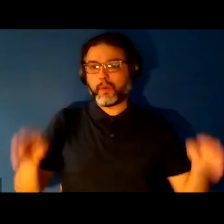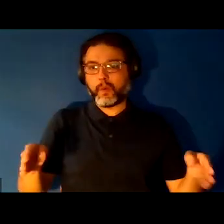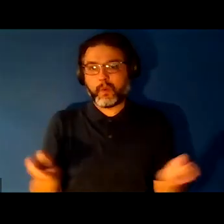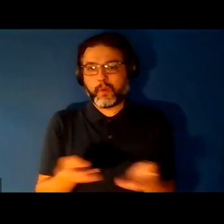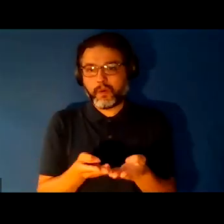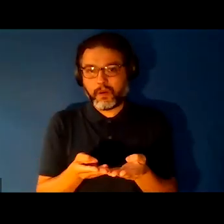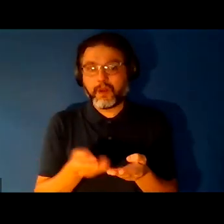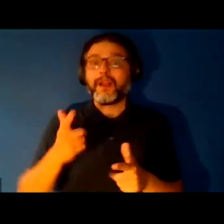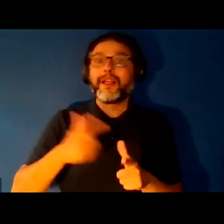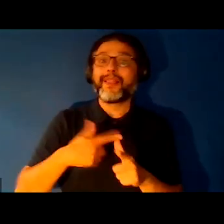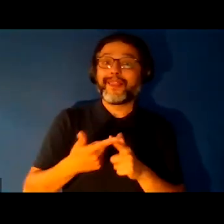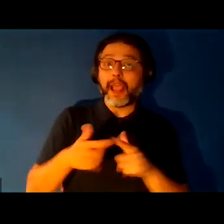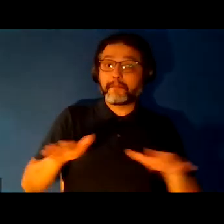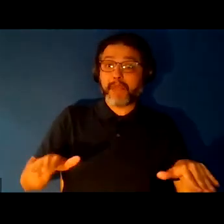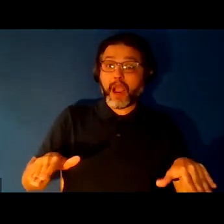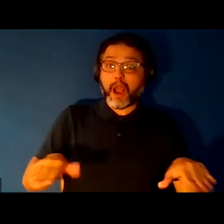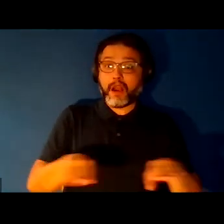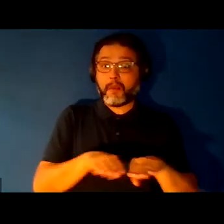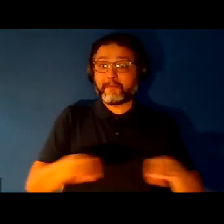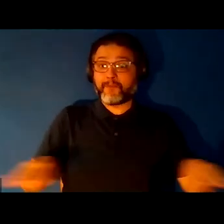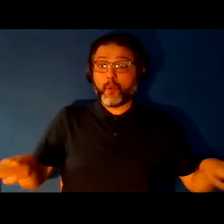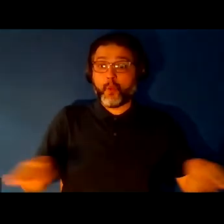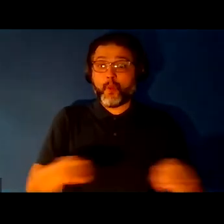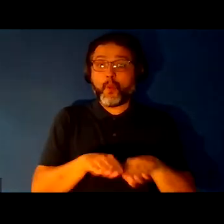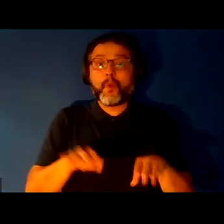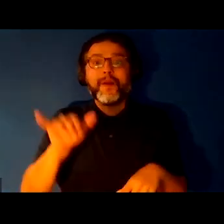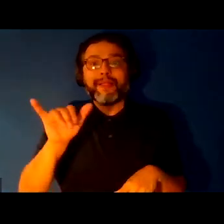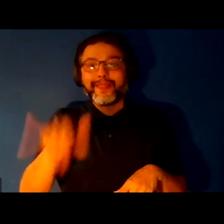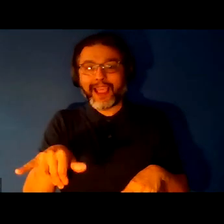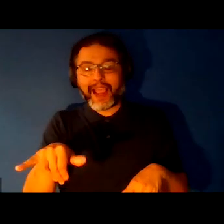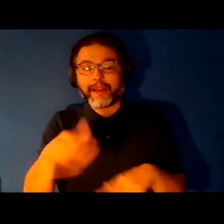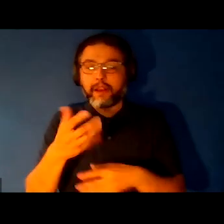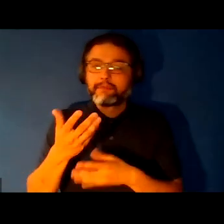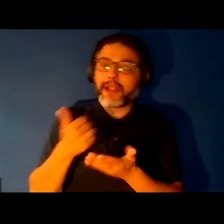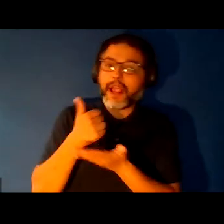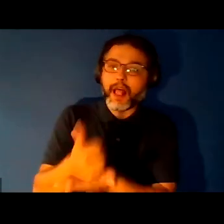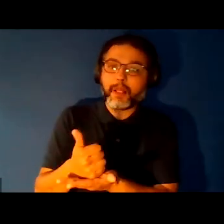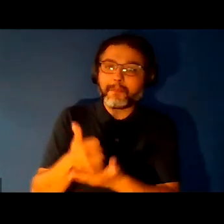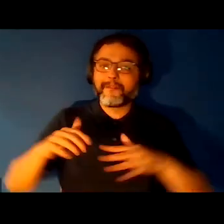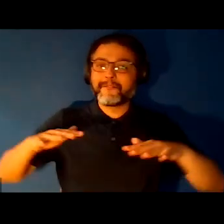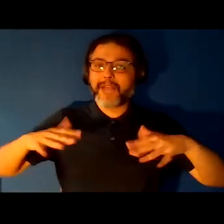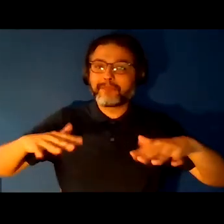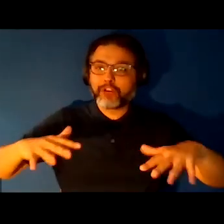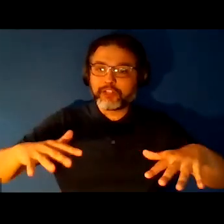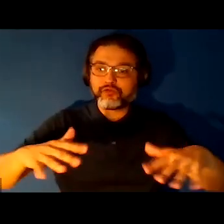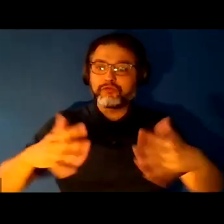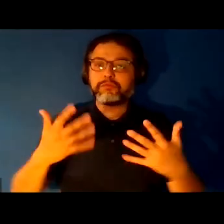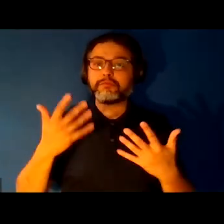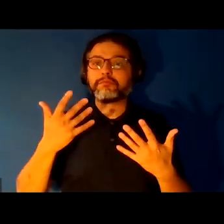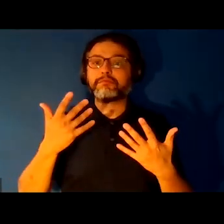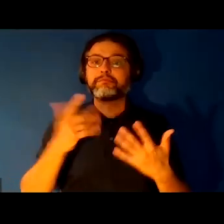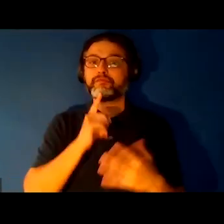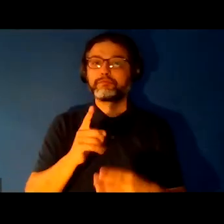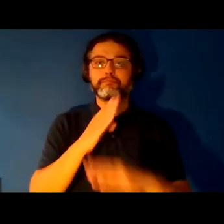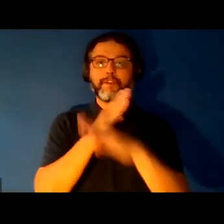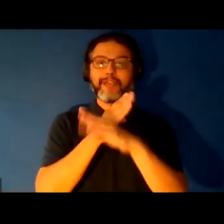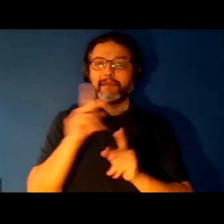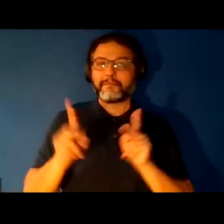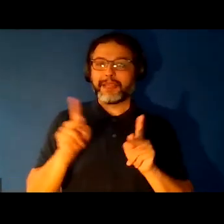And then, the wood floors obviously attenuate vibration to prevent sneaking up on individuals.